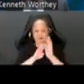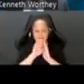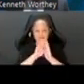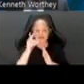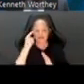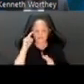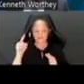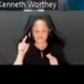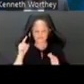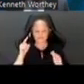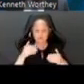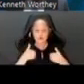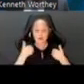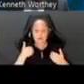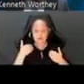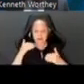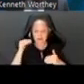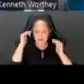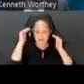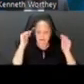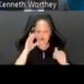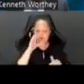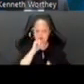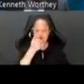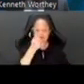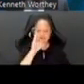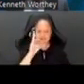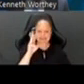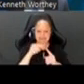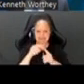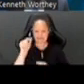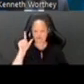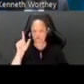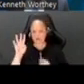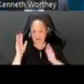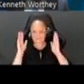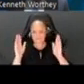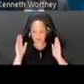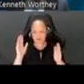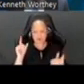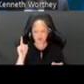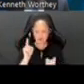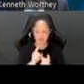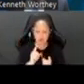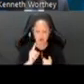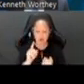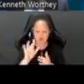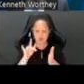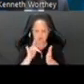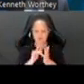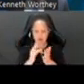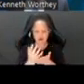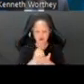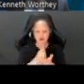and young adults 16-24 with low to moderate incomes, limited or no relationships with